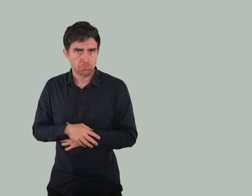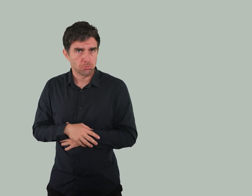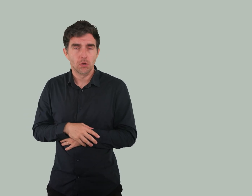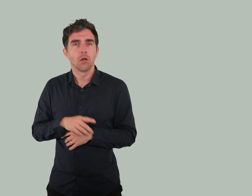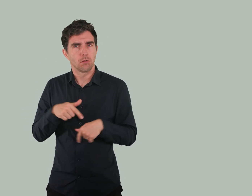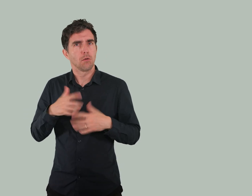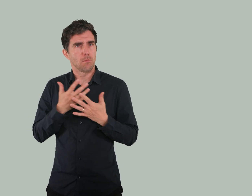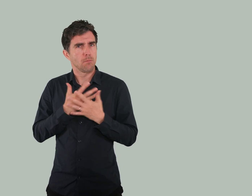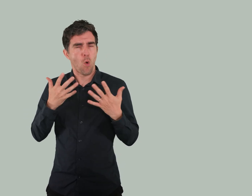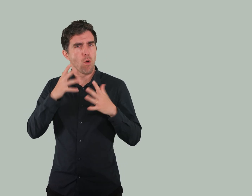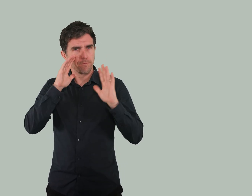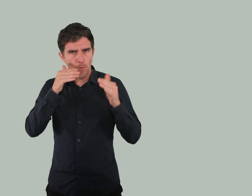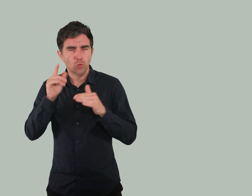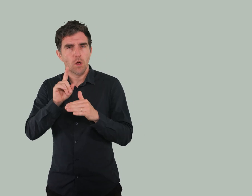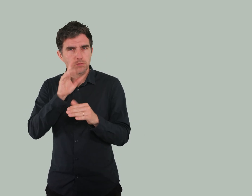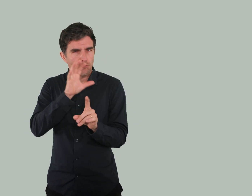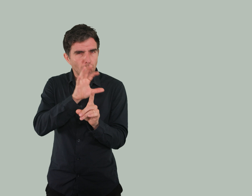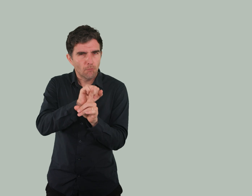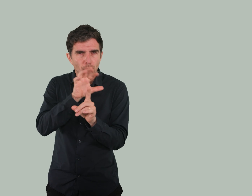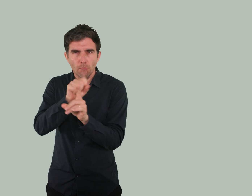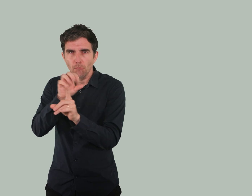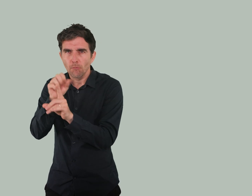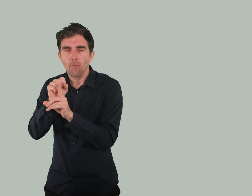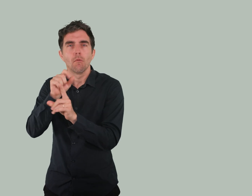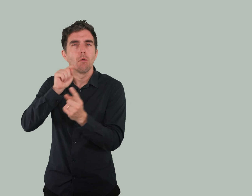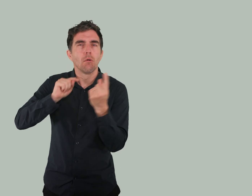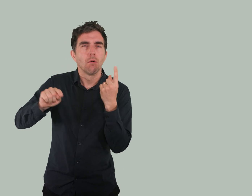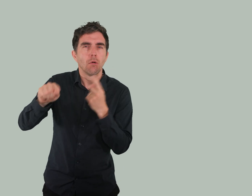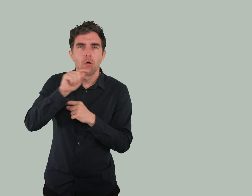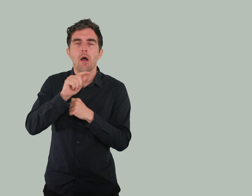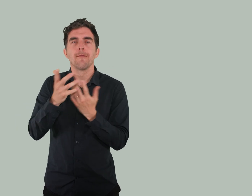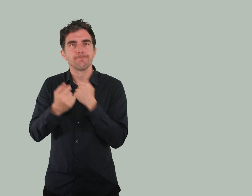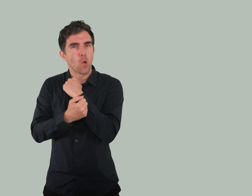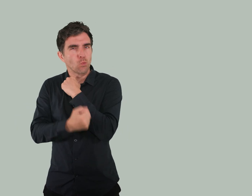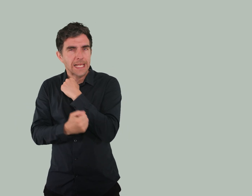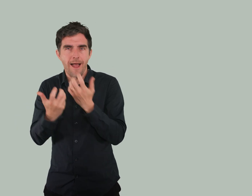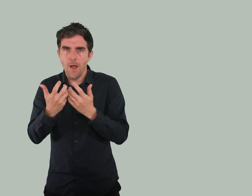The main forces identified in this chapter lie elsewhere: